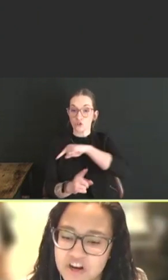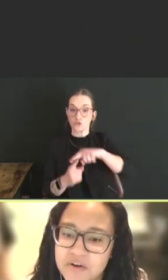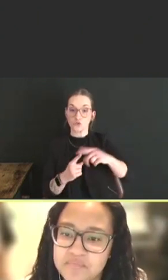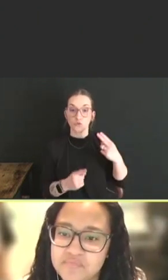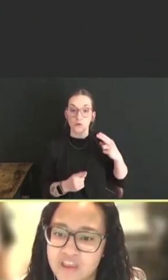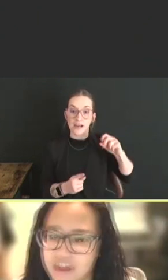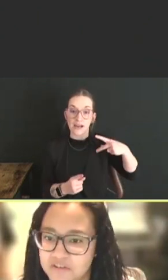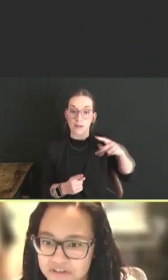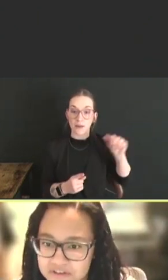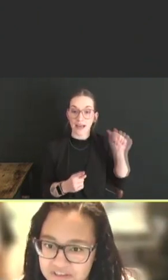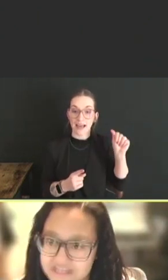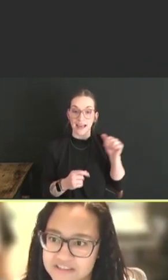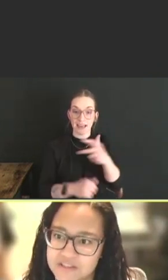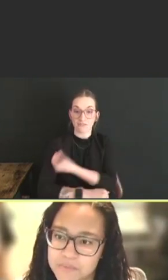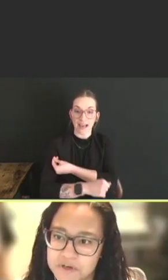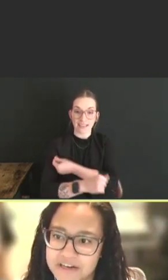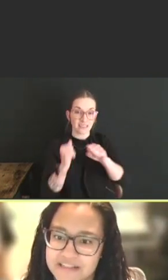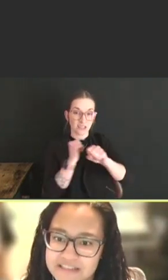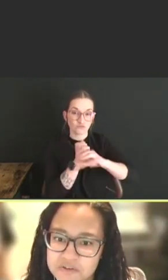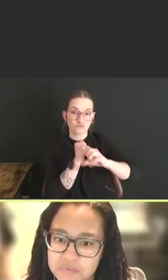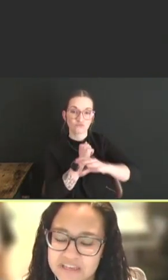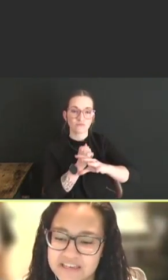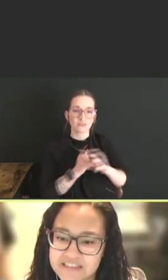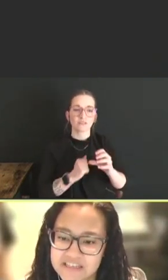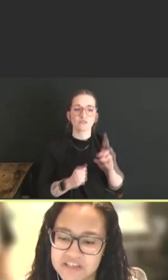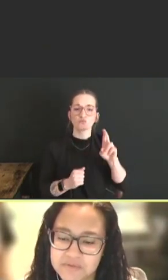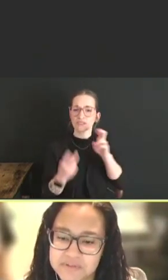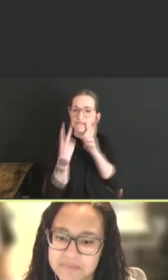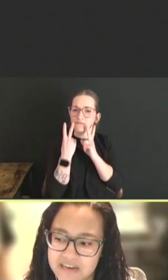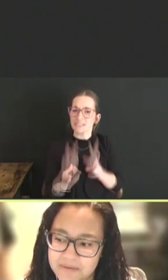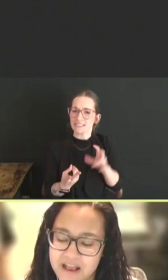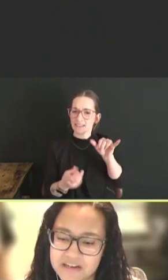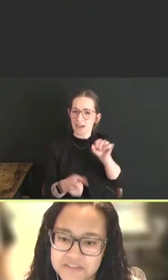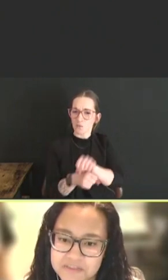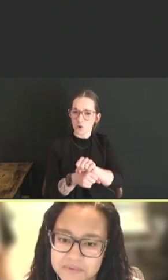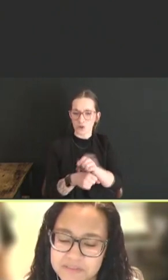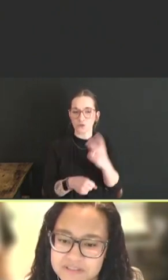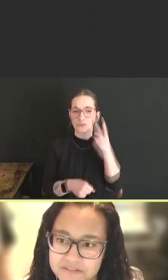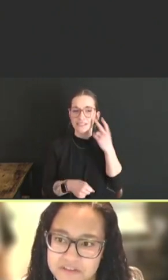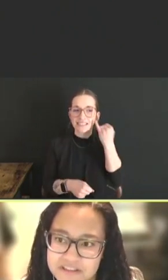and revisit this work, and see if we can continue to make an impact on this one specifically.